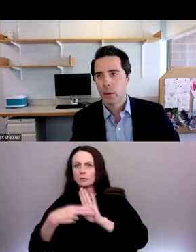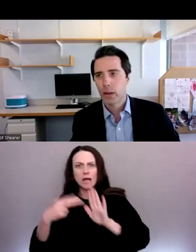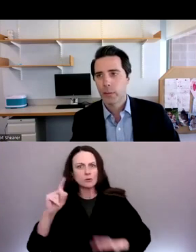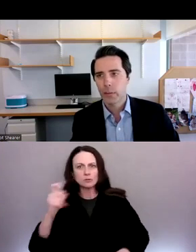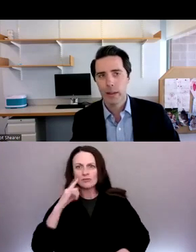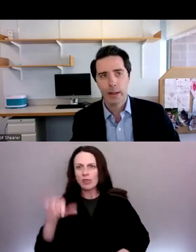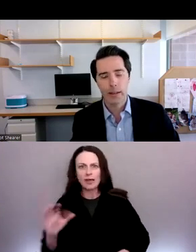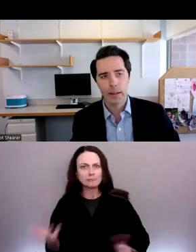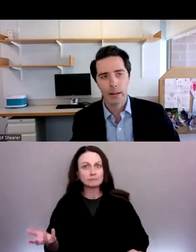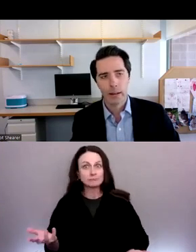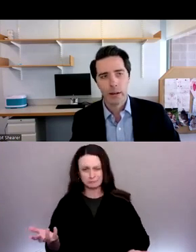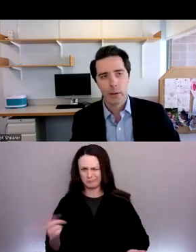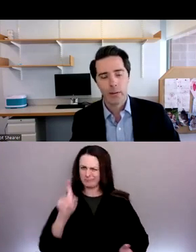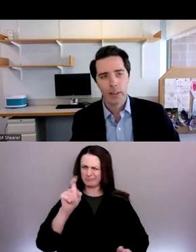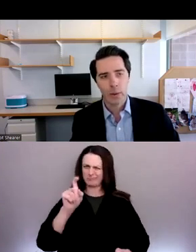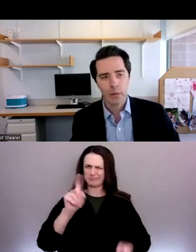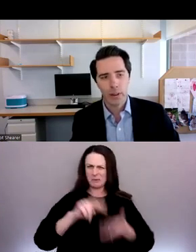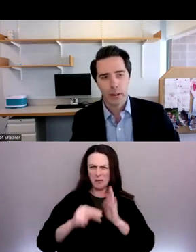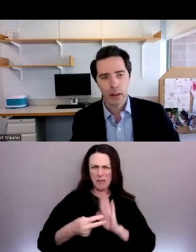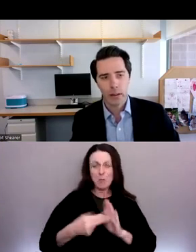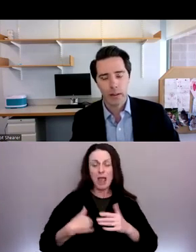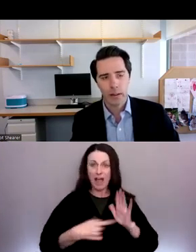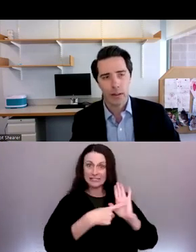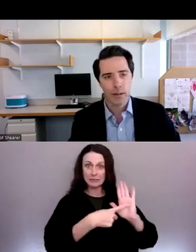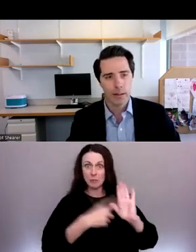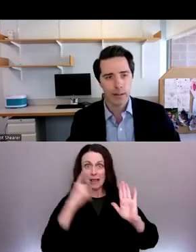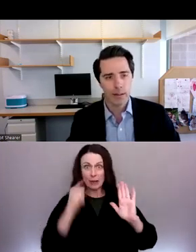so what I mean by that is that we have a